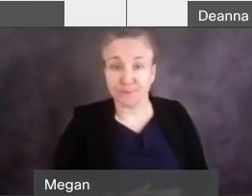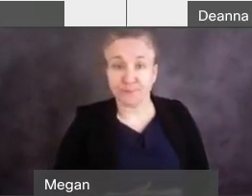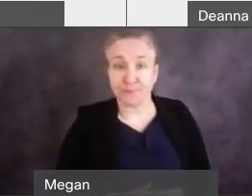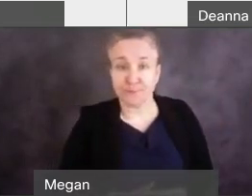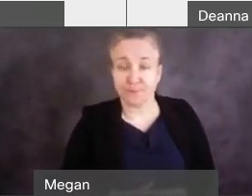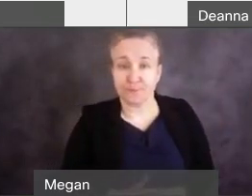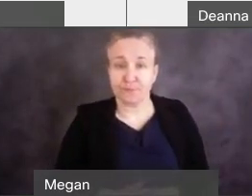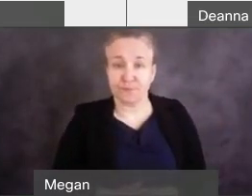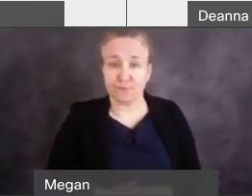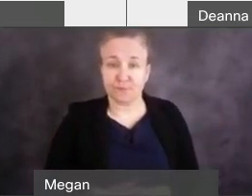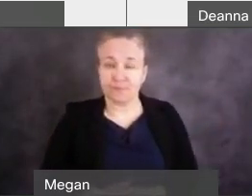[Reporter] Thank you. No other questions for me.